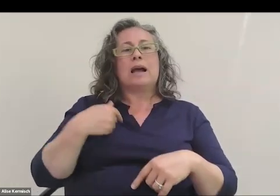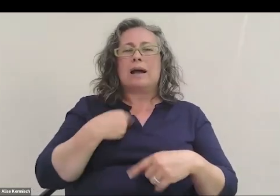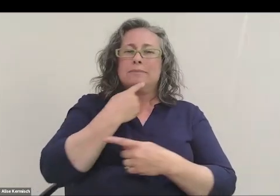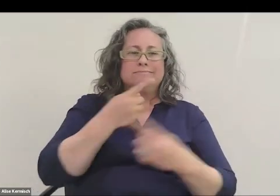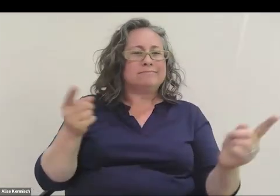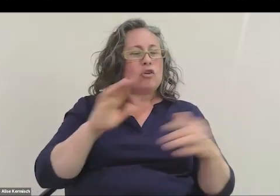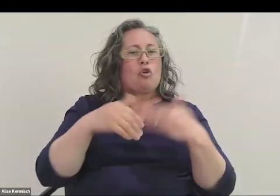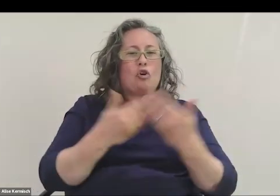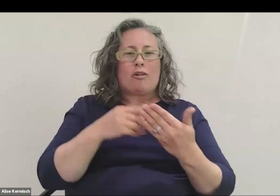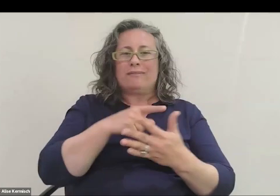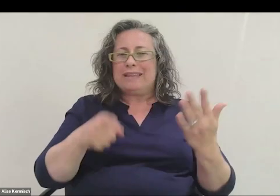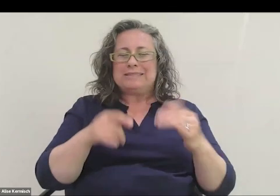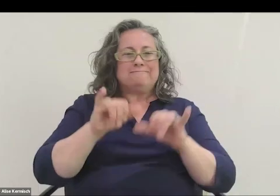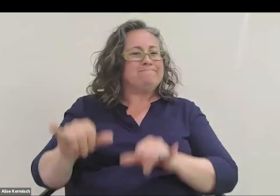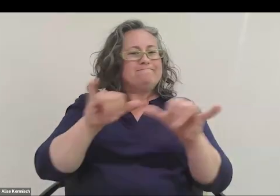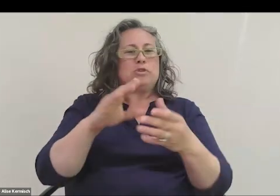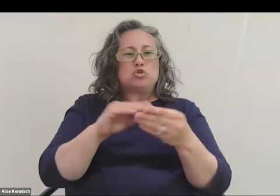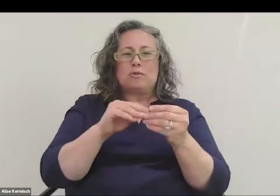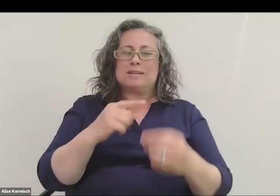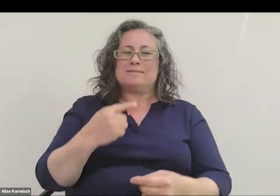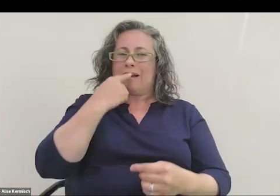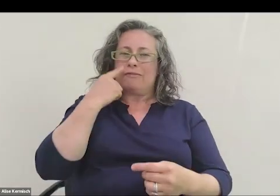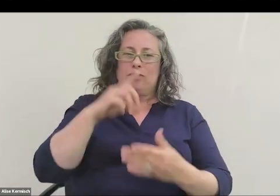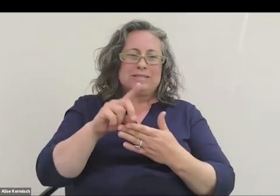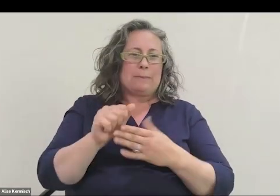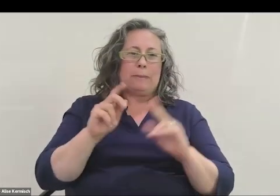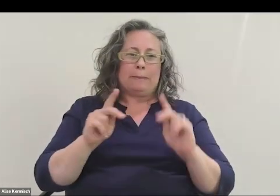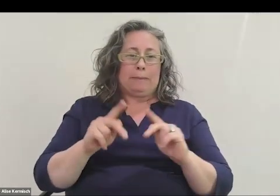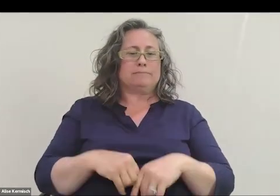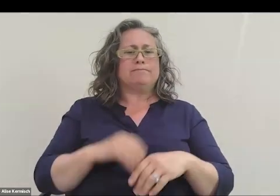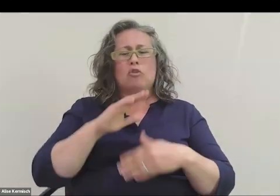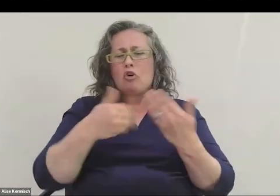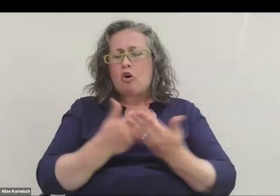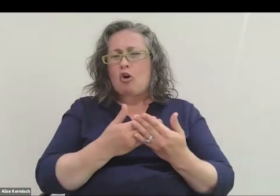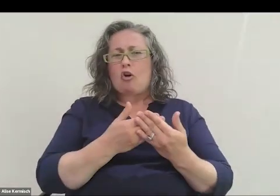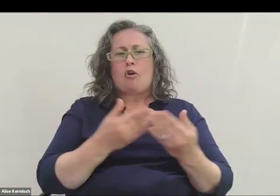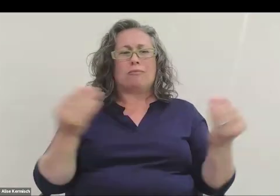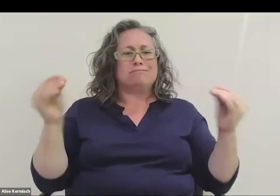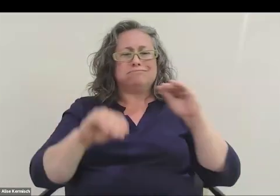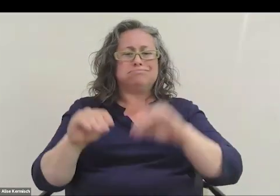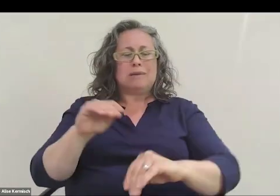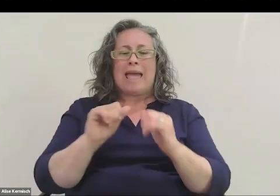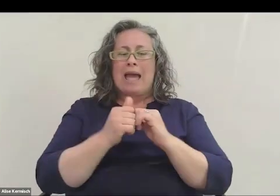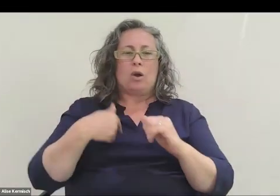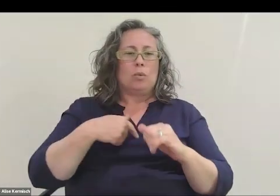suck for disabled people and they suck for disabled people in different ways. All of them find their way into how we talk about disabled scientists and engineers